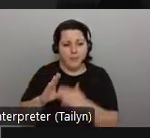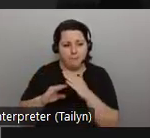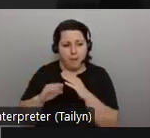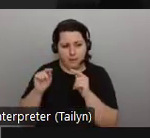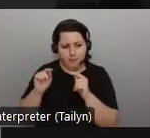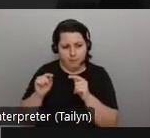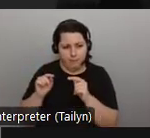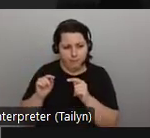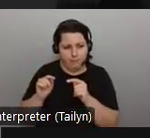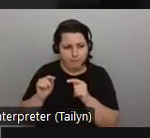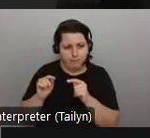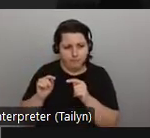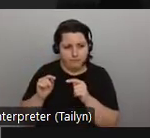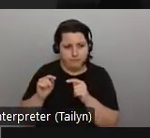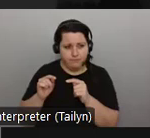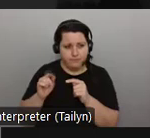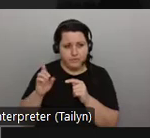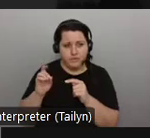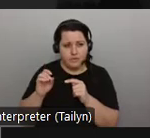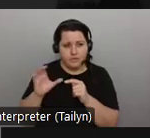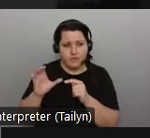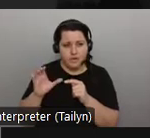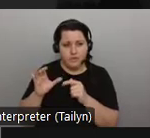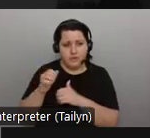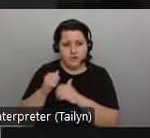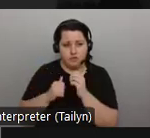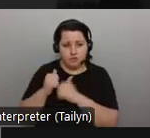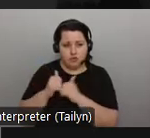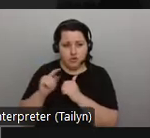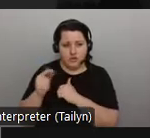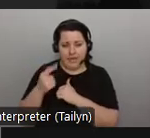options button that comes up after the description of the file. -- PDF here.